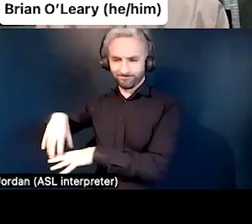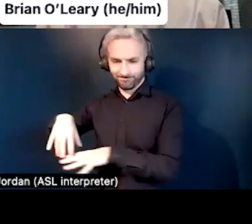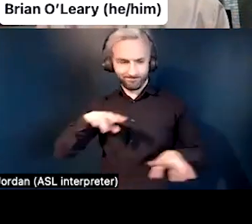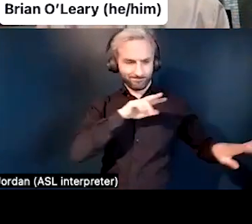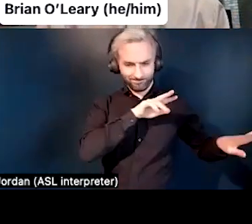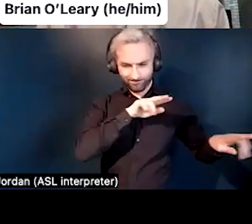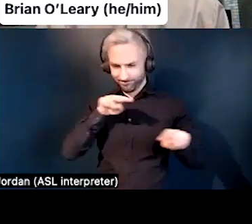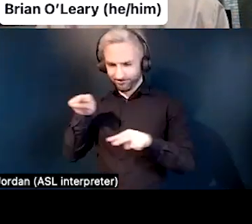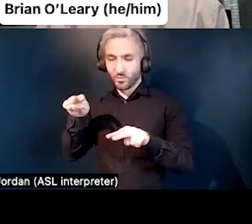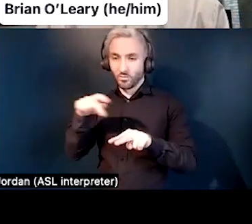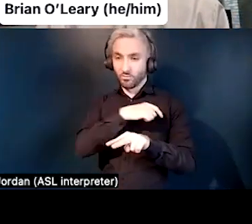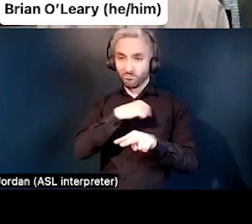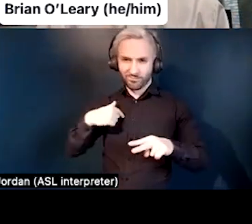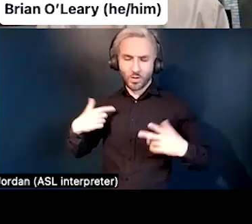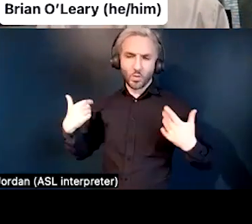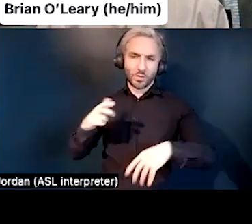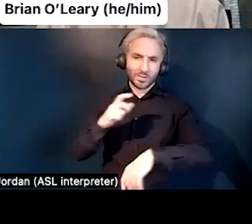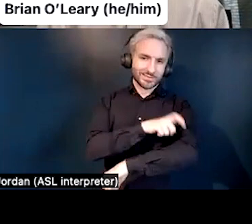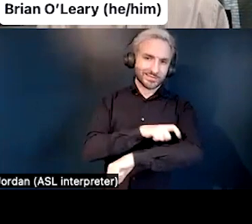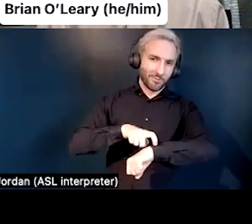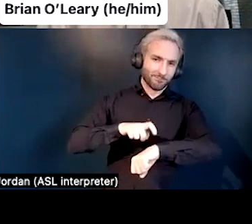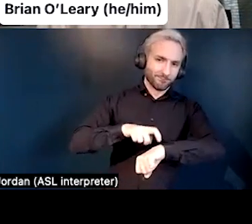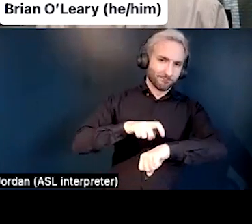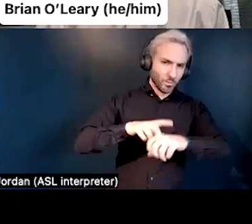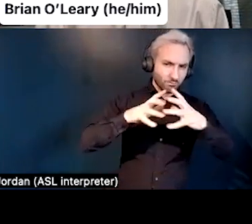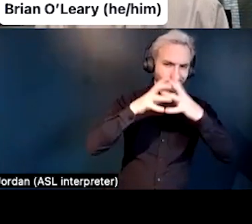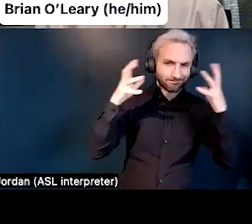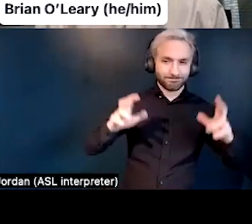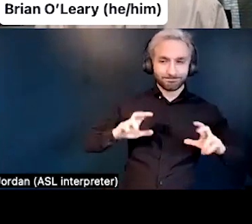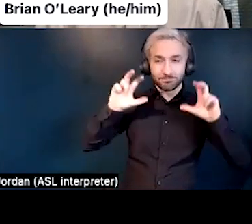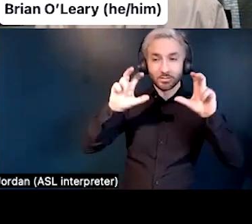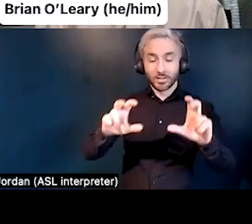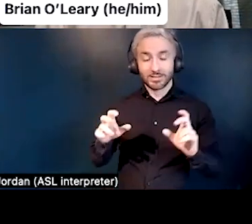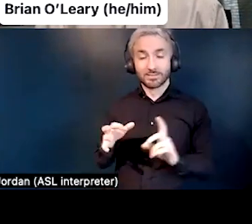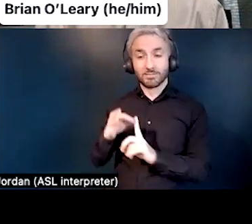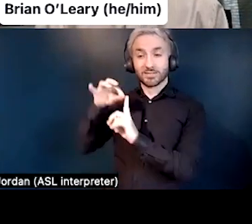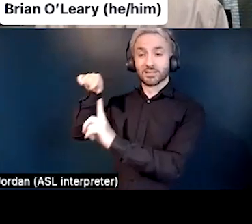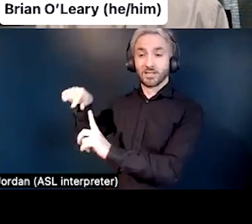fair amount of time, particularly in our supply chain committee, to look at forecasting tools and